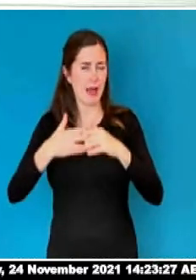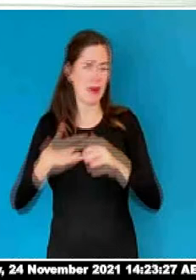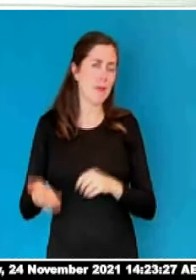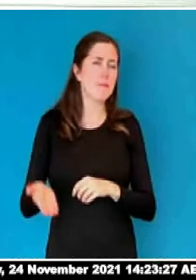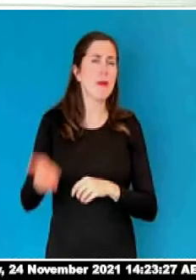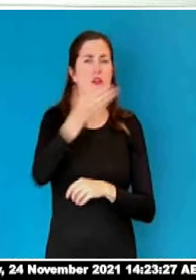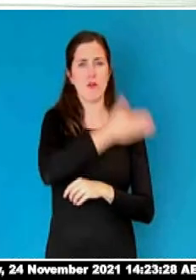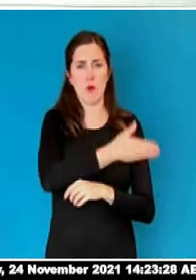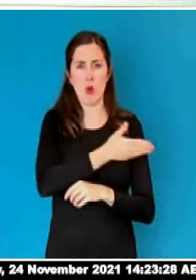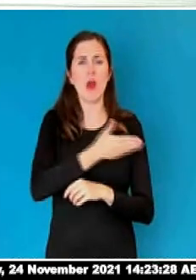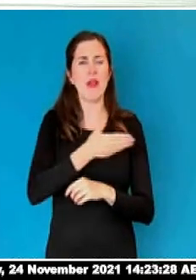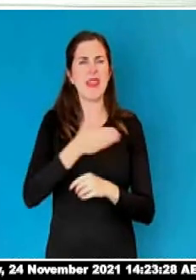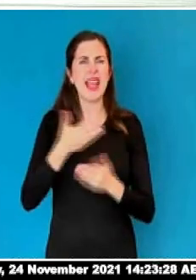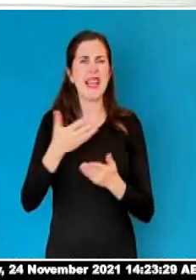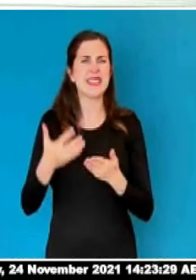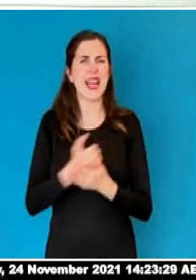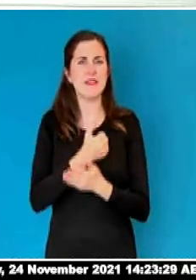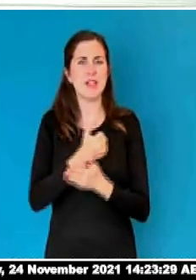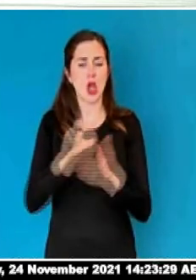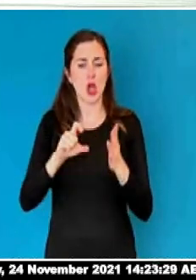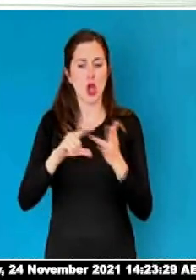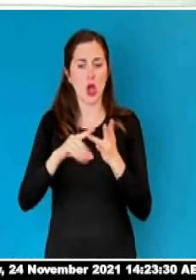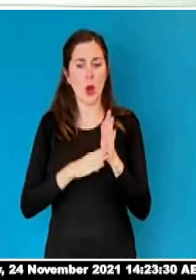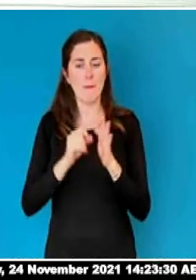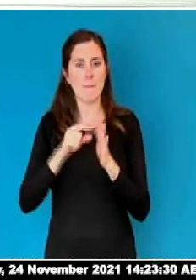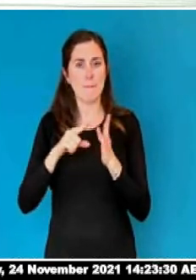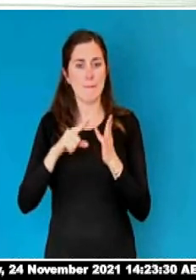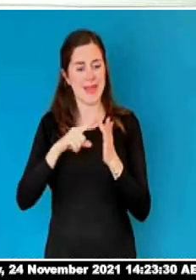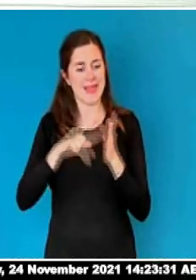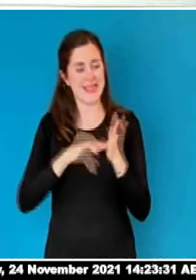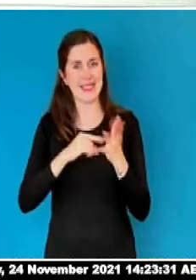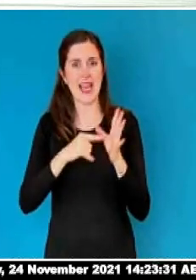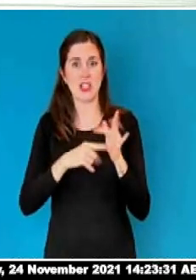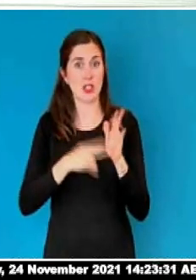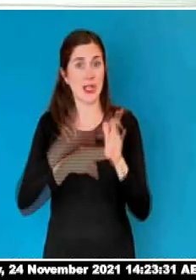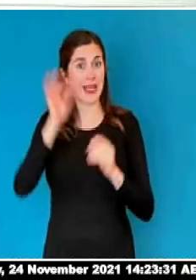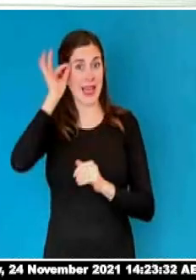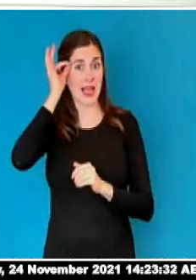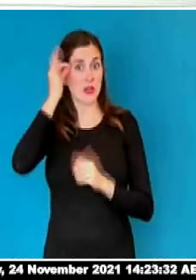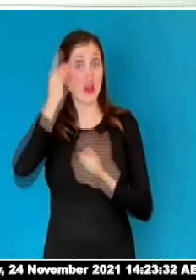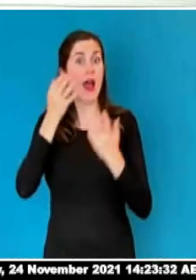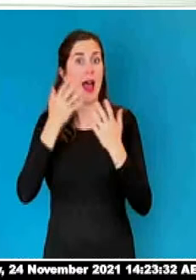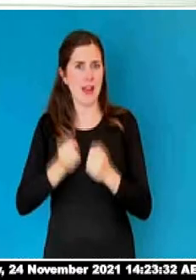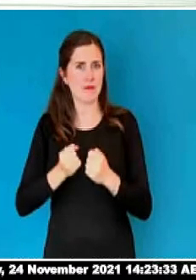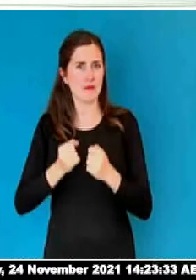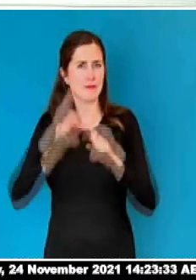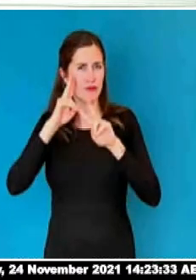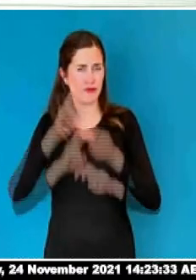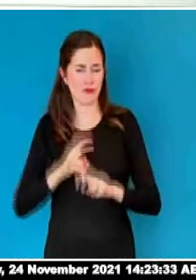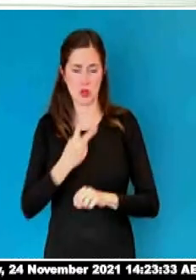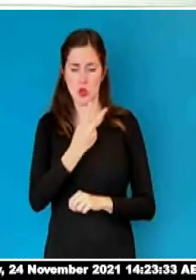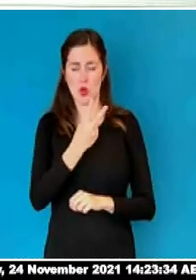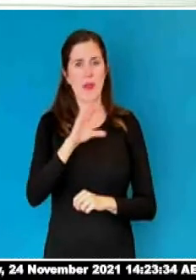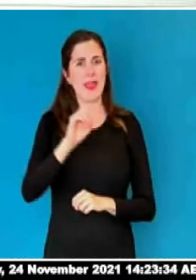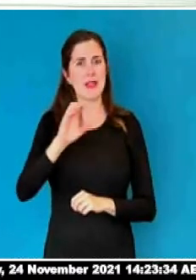Compensation Council in 2007, I understand it, which was a review of the evidence